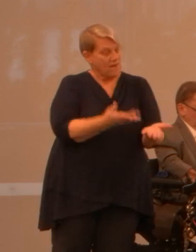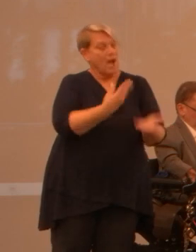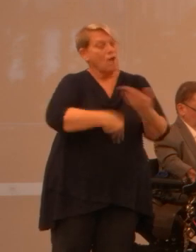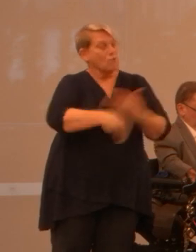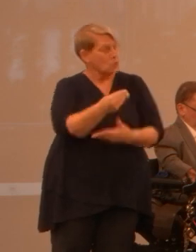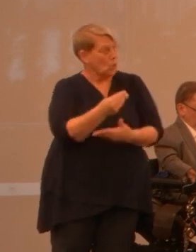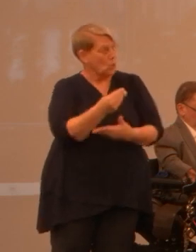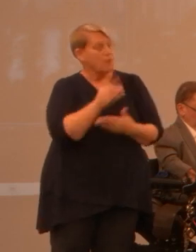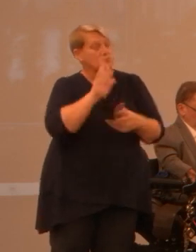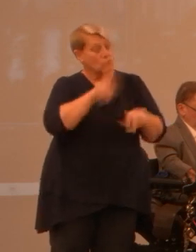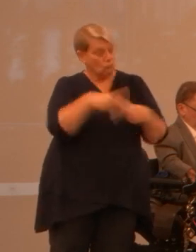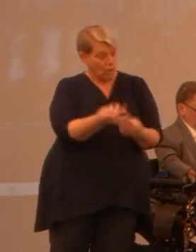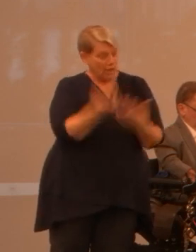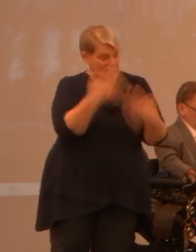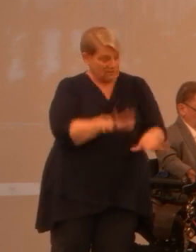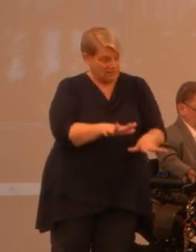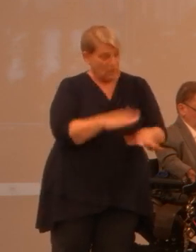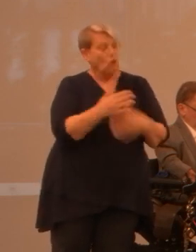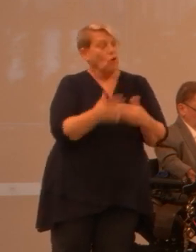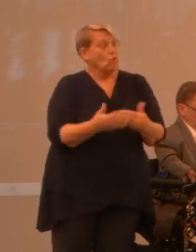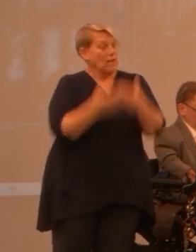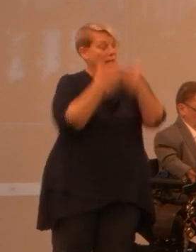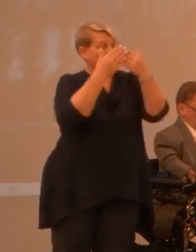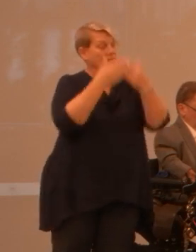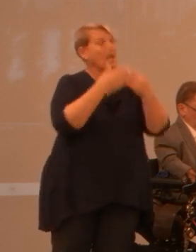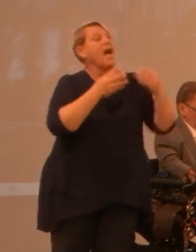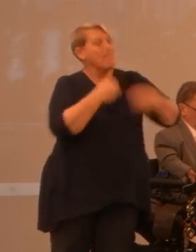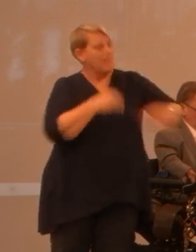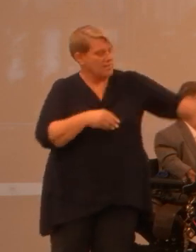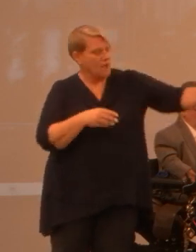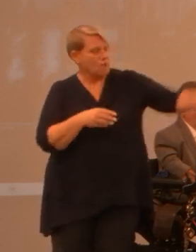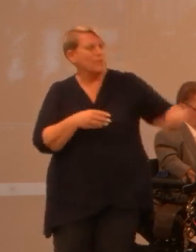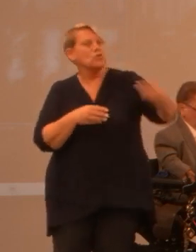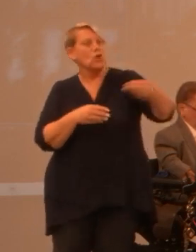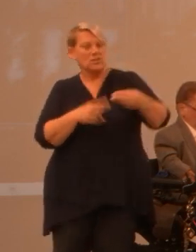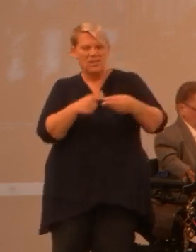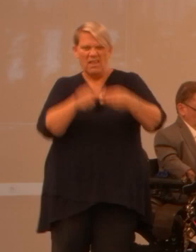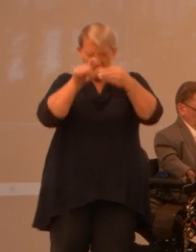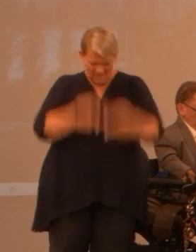They rested, they recovered, did they return? No they stayed, they stayed and